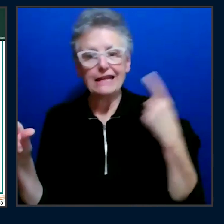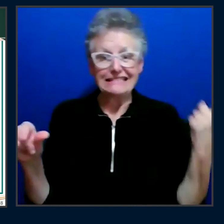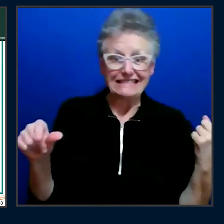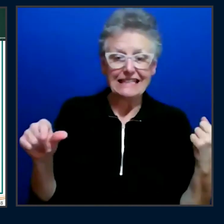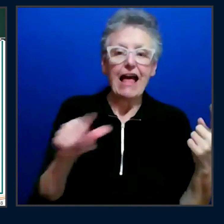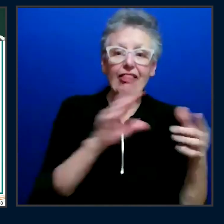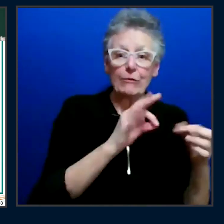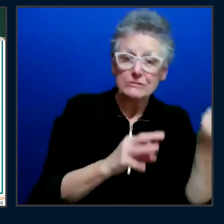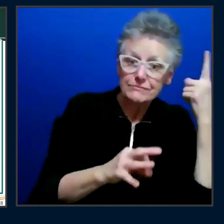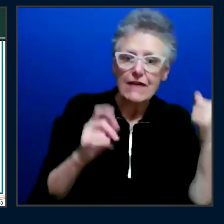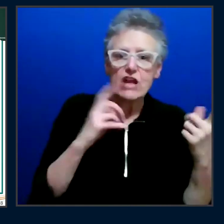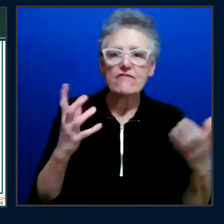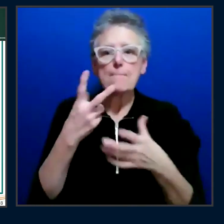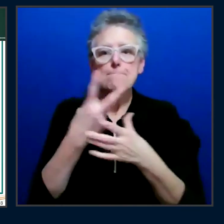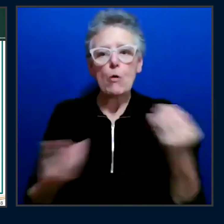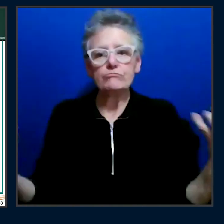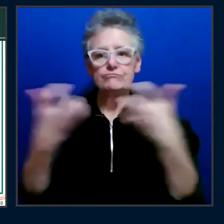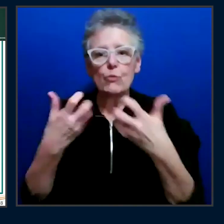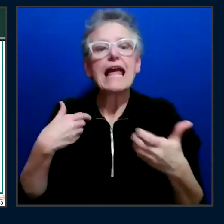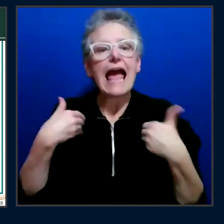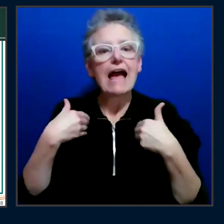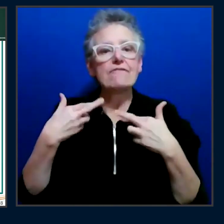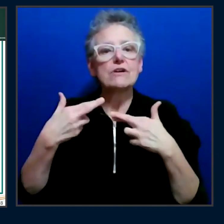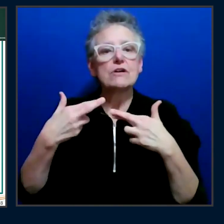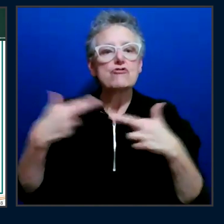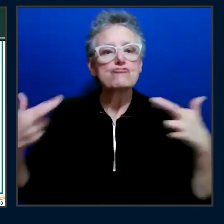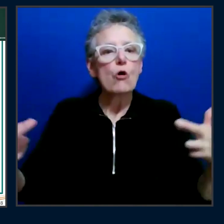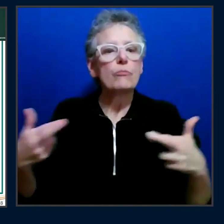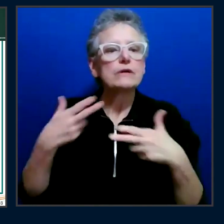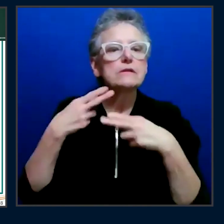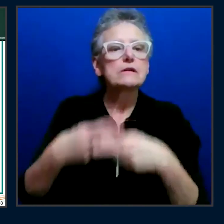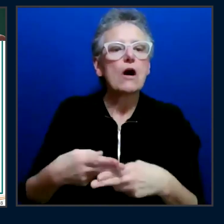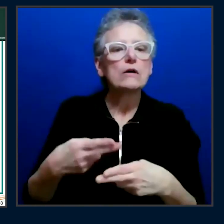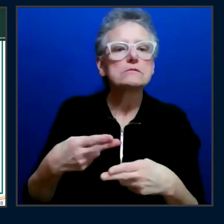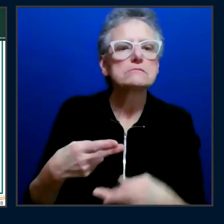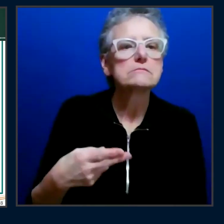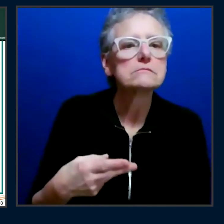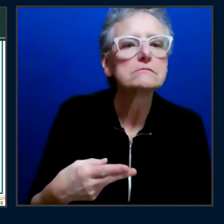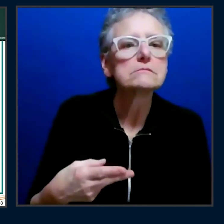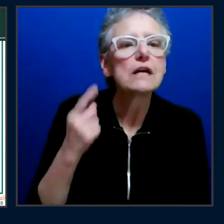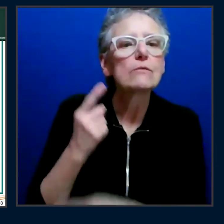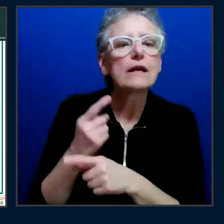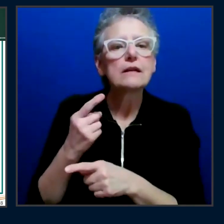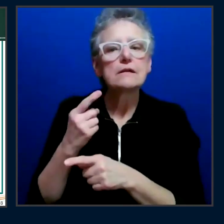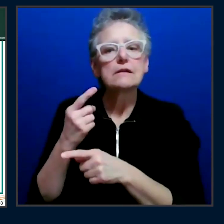both together. And we have this rope called the Reading Rope by Scarborough, which I didn't put in here, but you can Google that too.